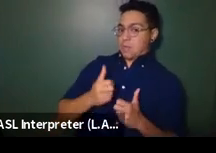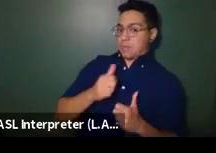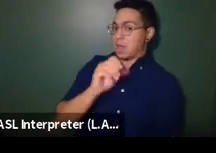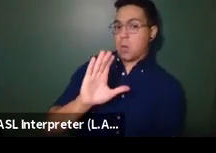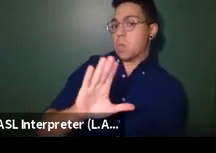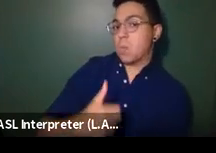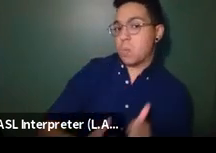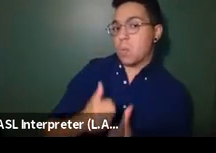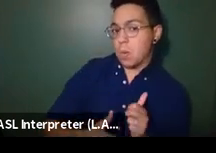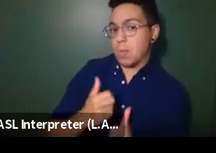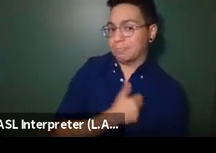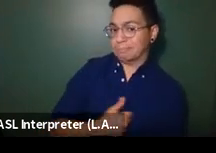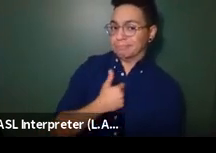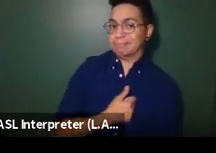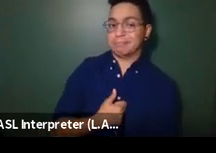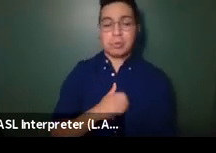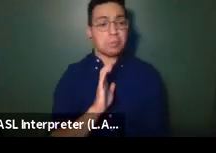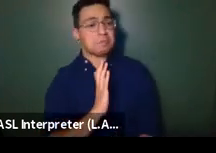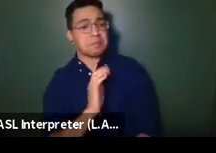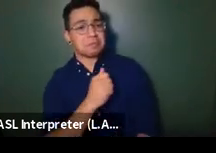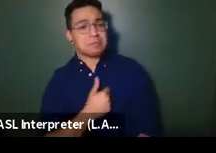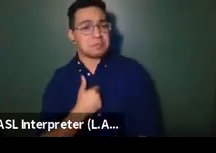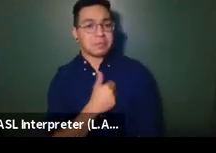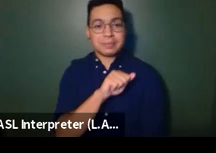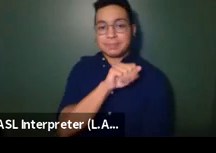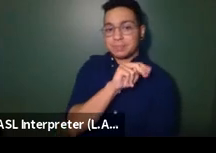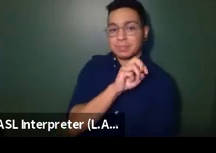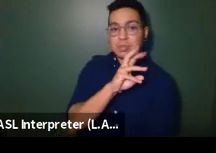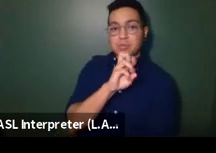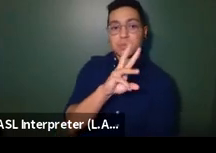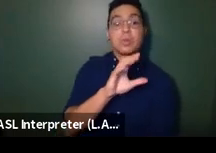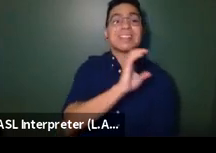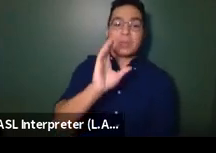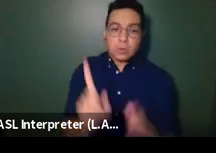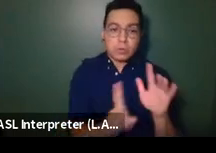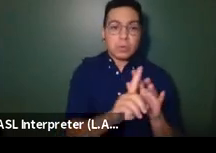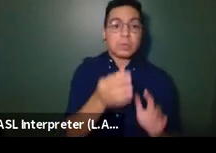ESD 189 - Amy Colburn: Okay, sorry about that. Go ahead and ESD 113 - Andrew Hickman: close caption, you will be coming shortly. As soon as it is, I will turn it off.